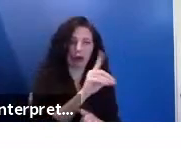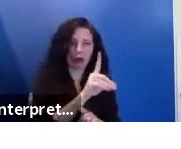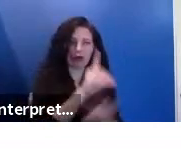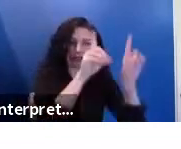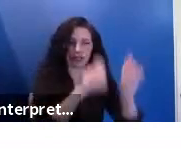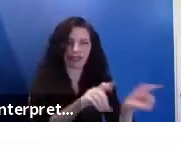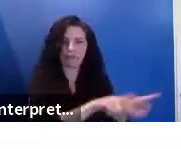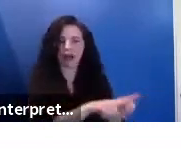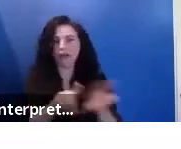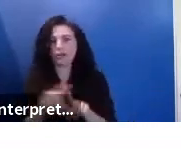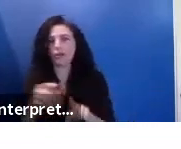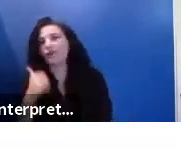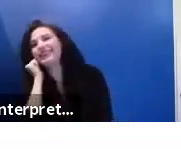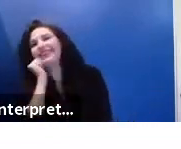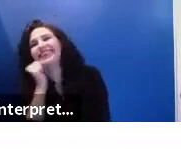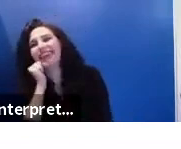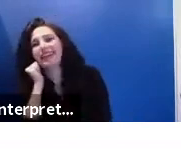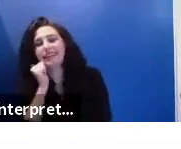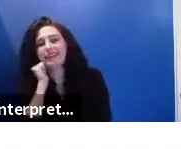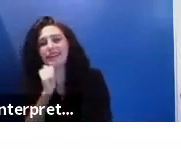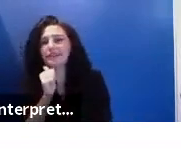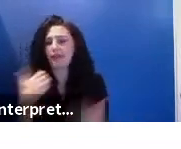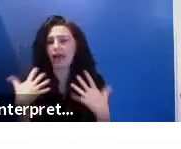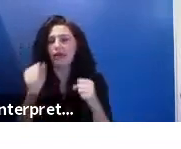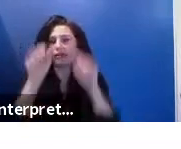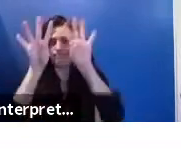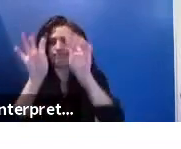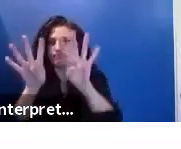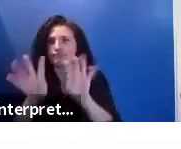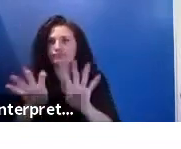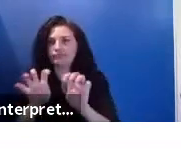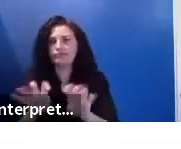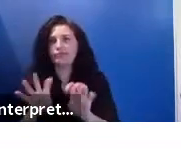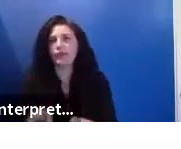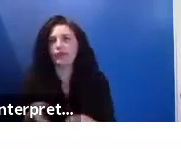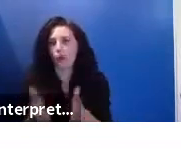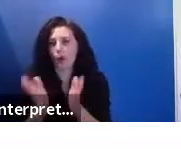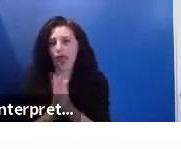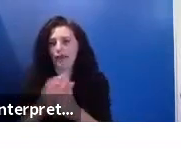a health questionnaire that will be asked of people coming to the set. And there may also be temperature screening